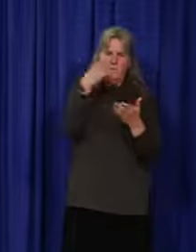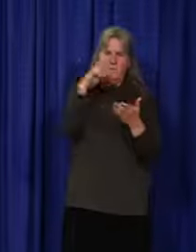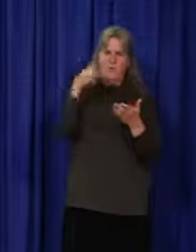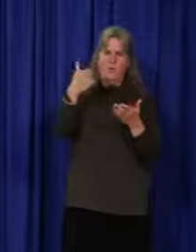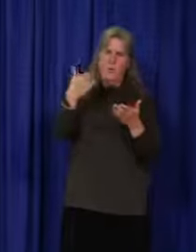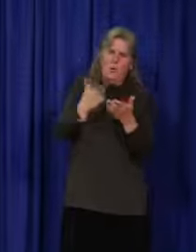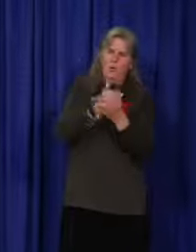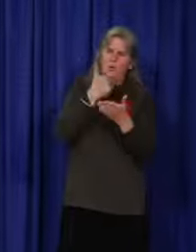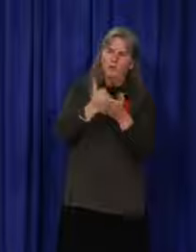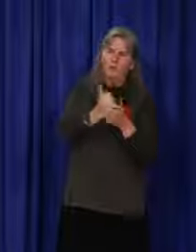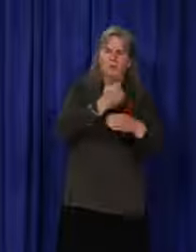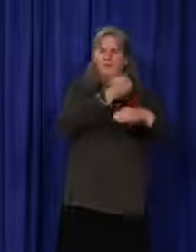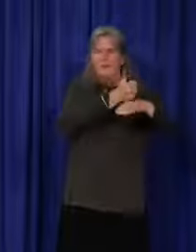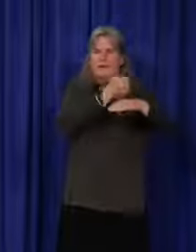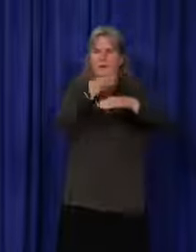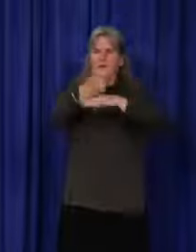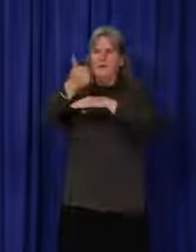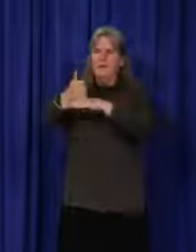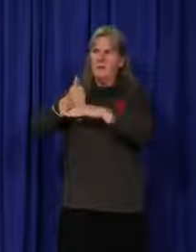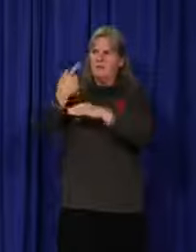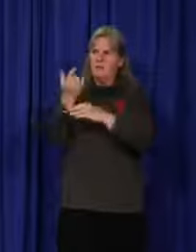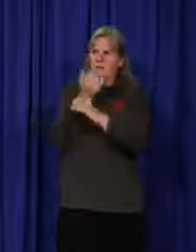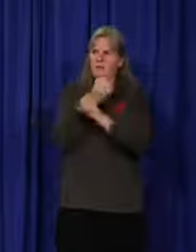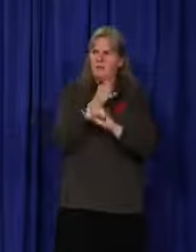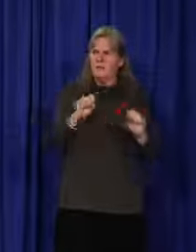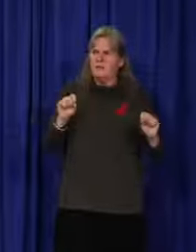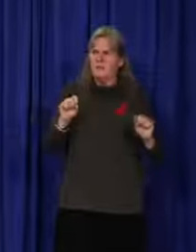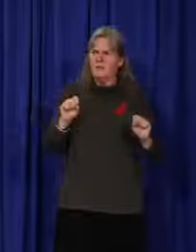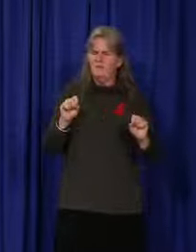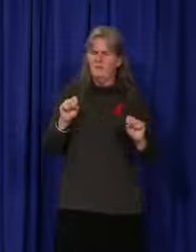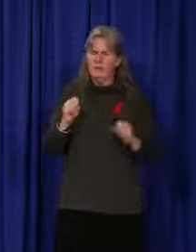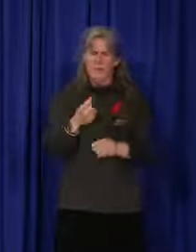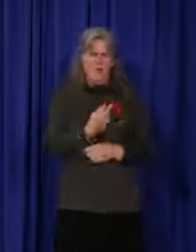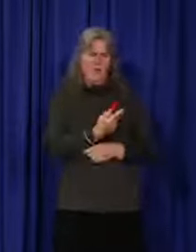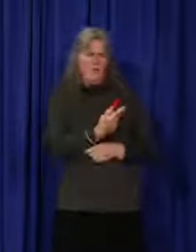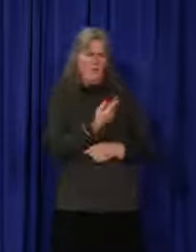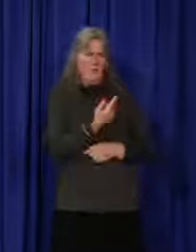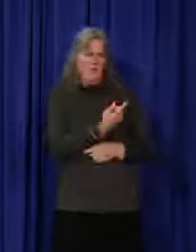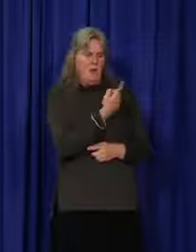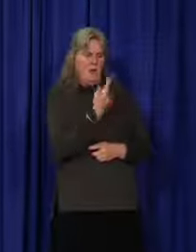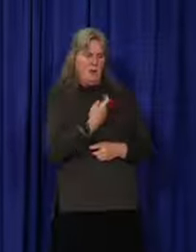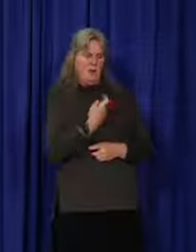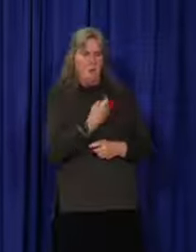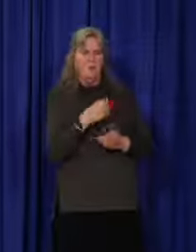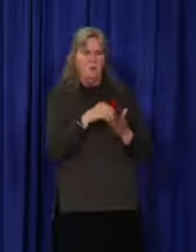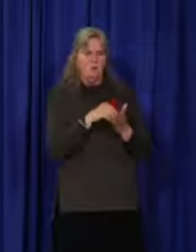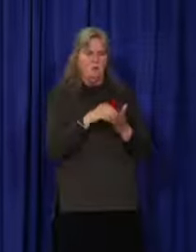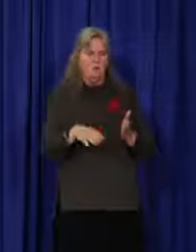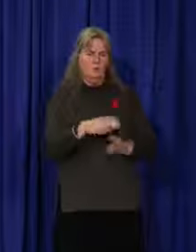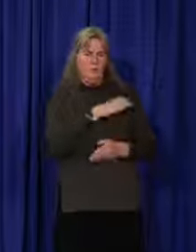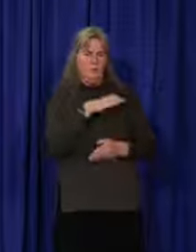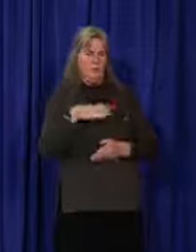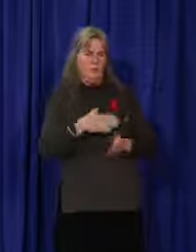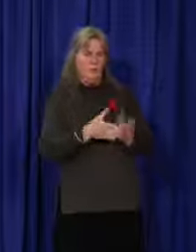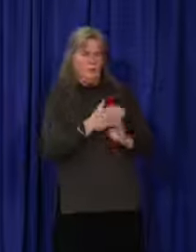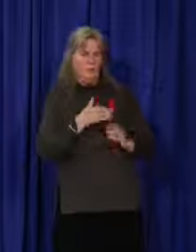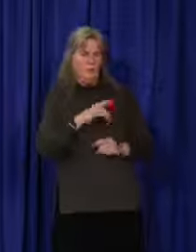maximize the amount of face to face educational hours, the amount of hours and the day that the students are in the schools